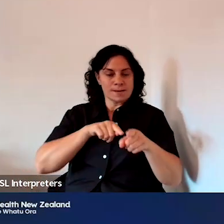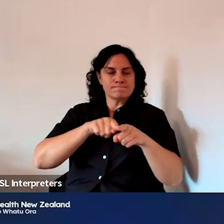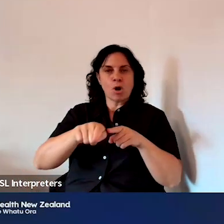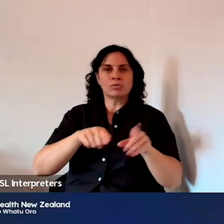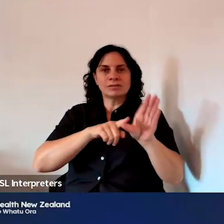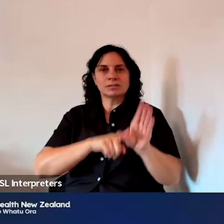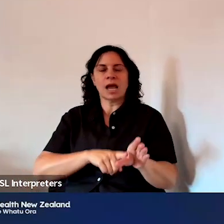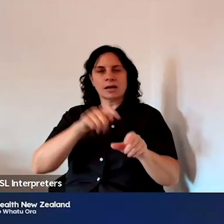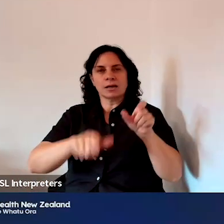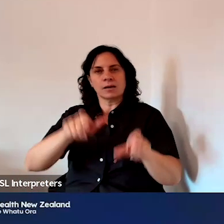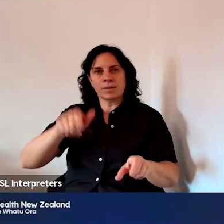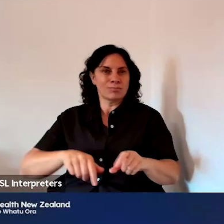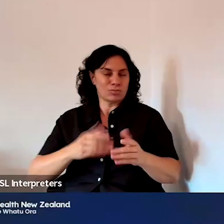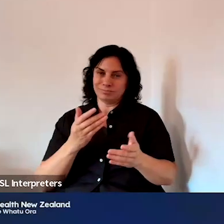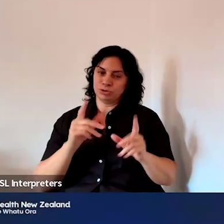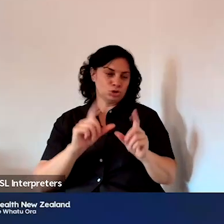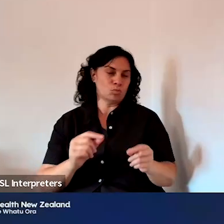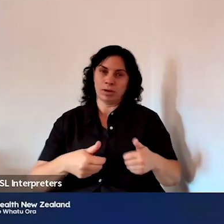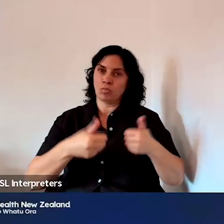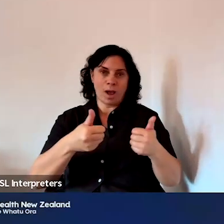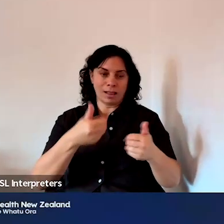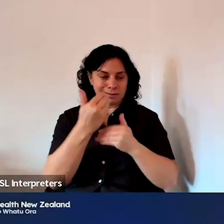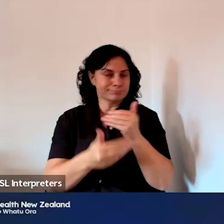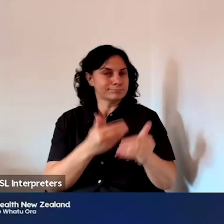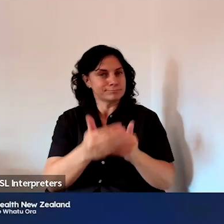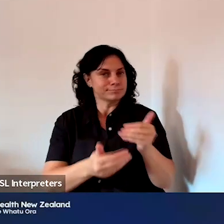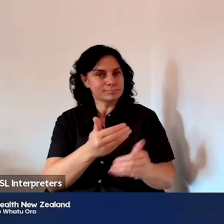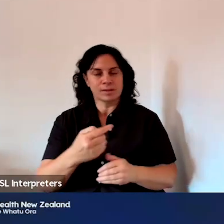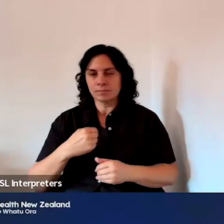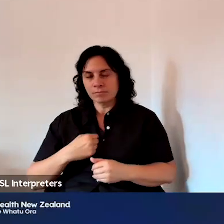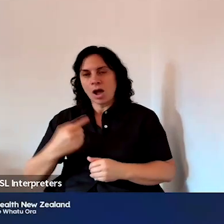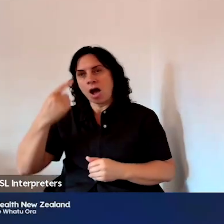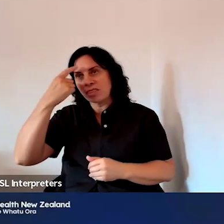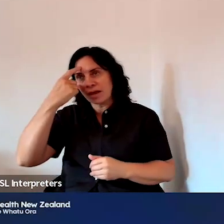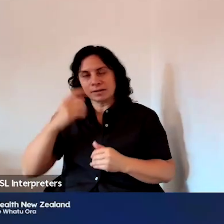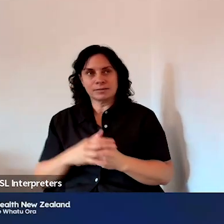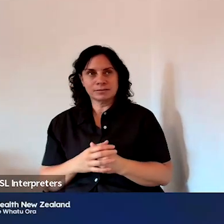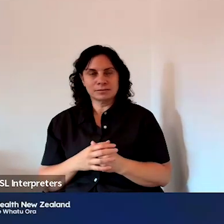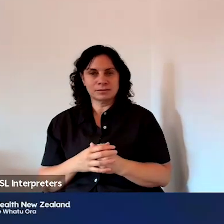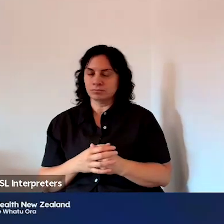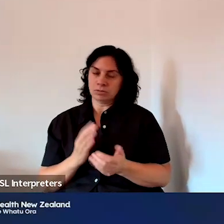are actually doing really well. And I think, yeah, I just think it's really important that we have,